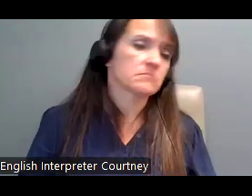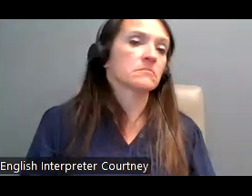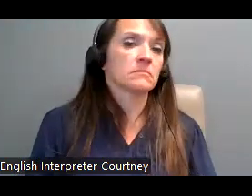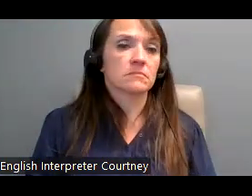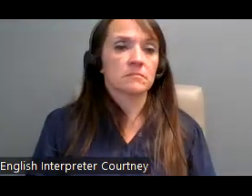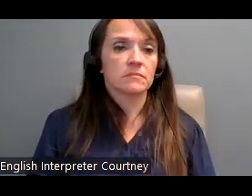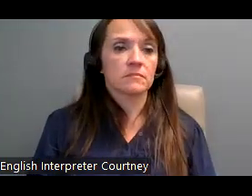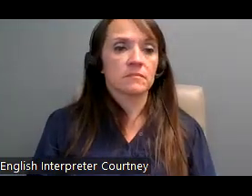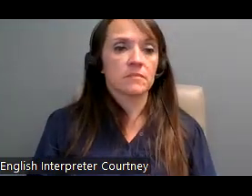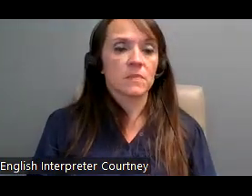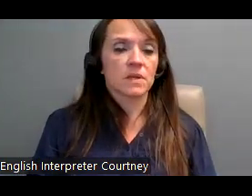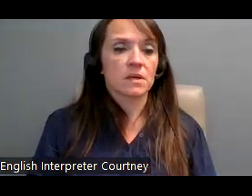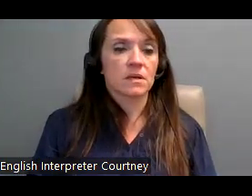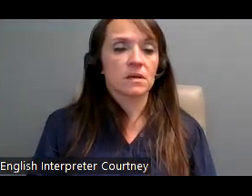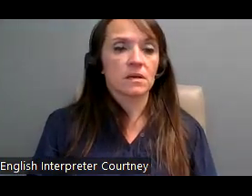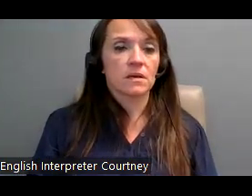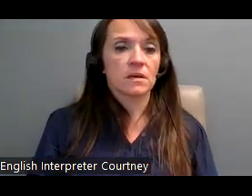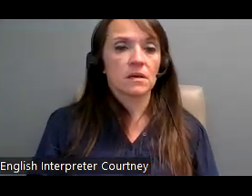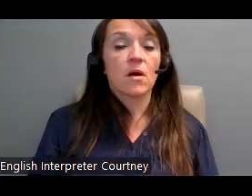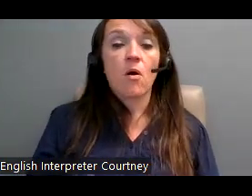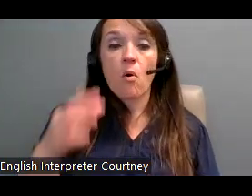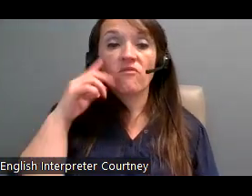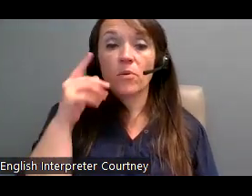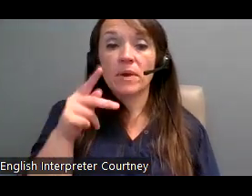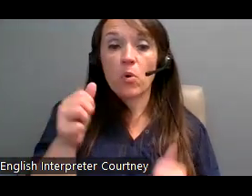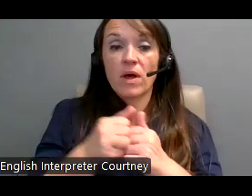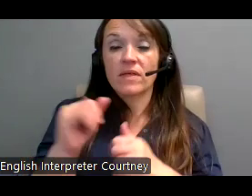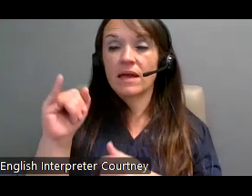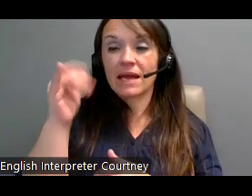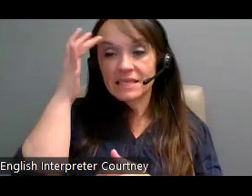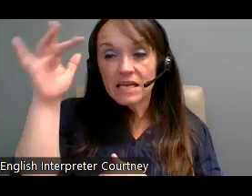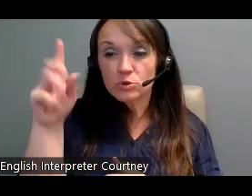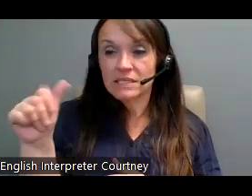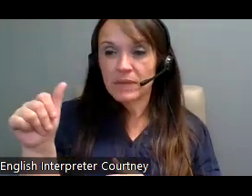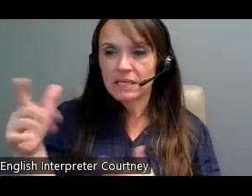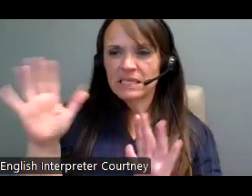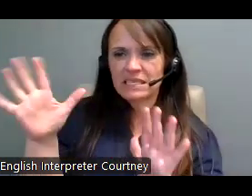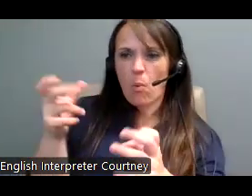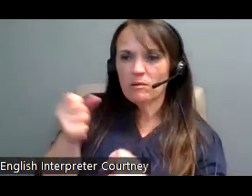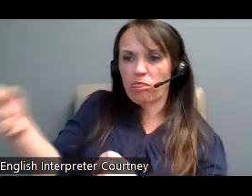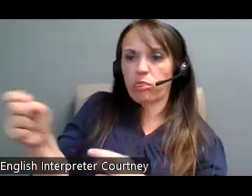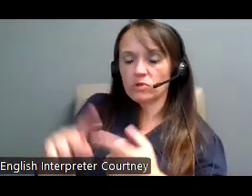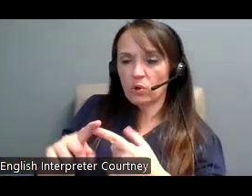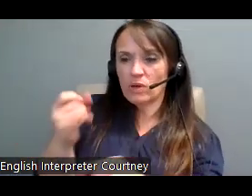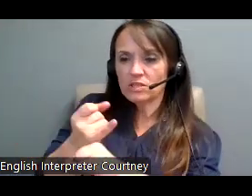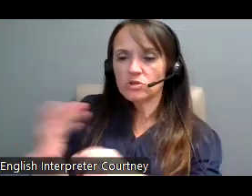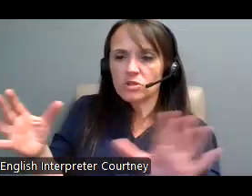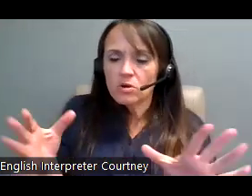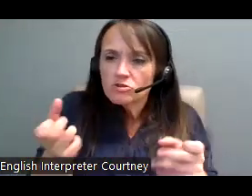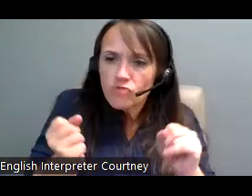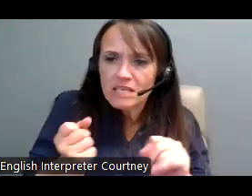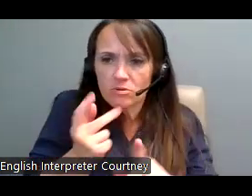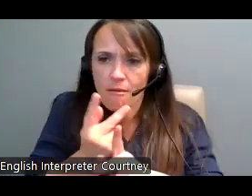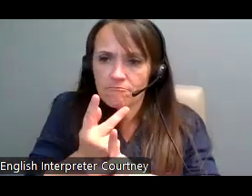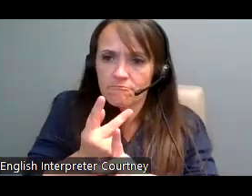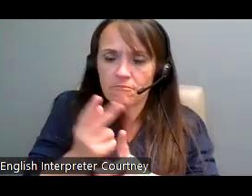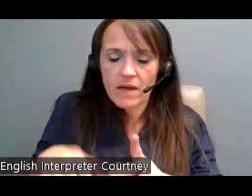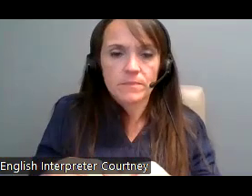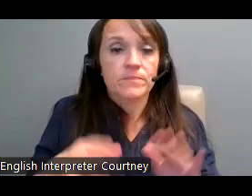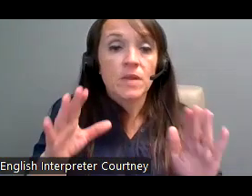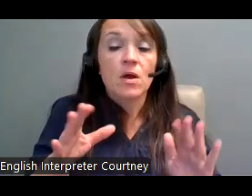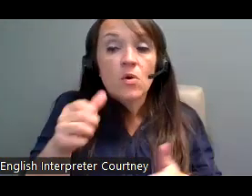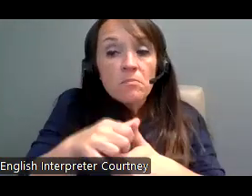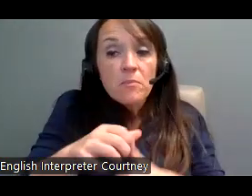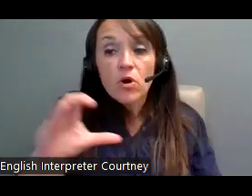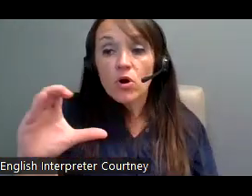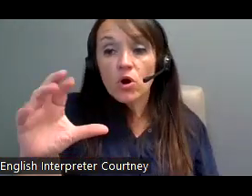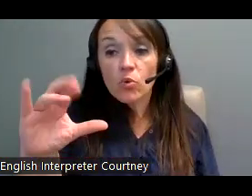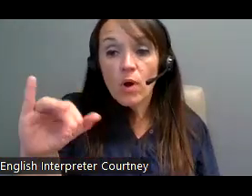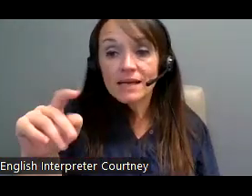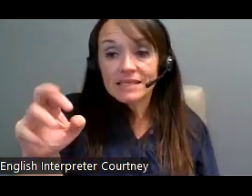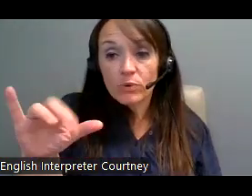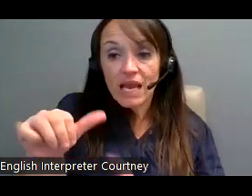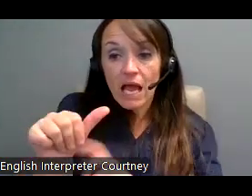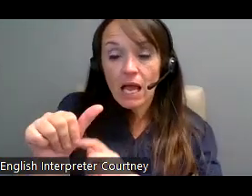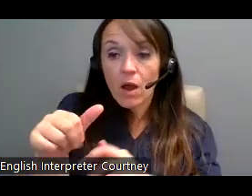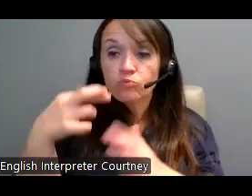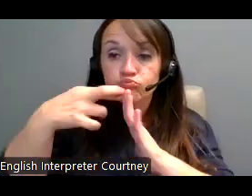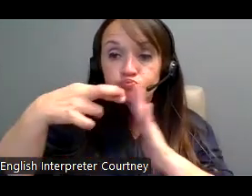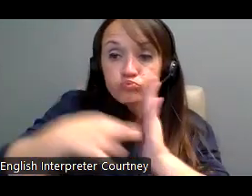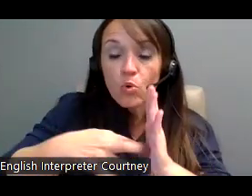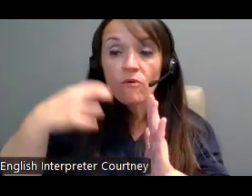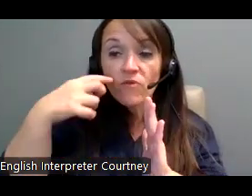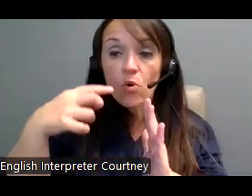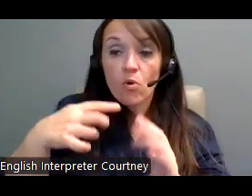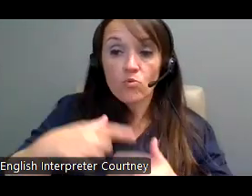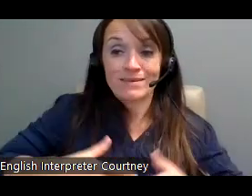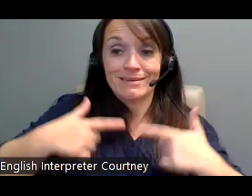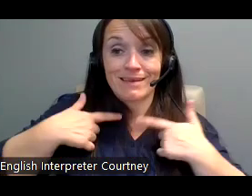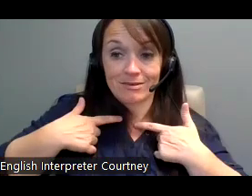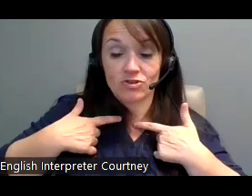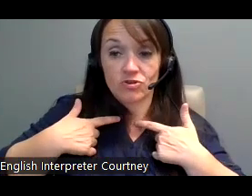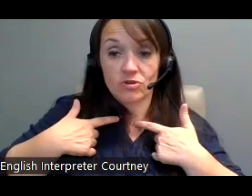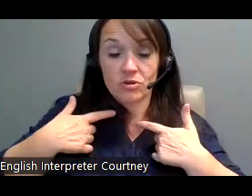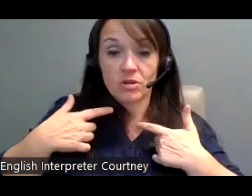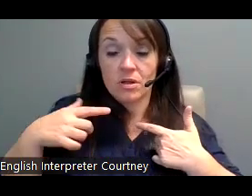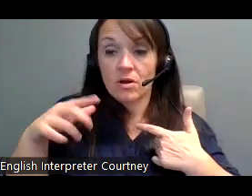I just want to add one piece to that there is a criteria that has to be met in order to be eligible for the residential component.